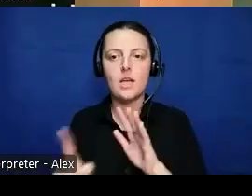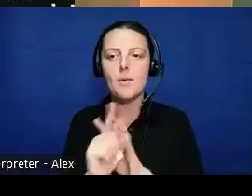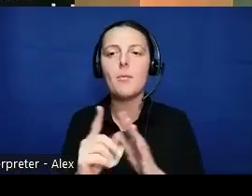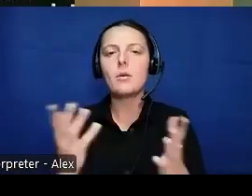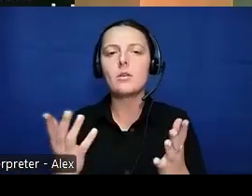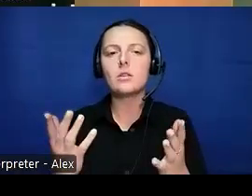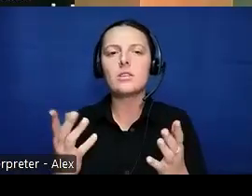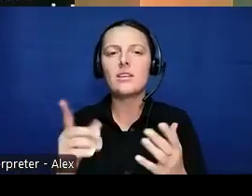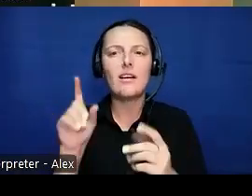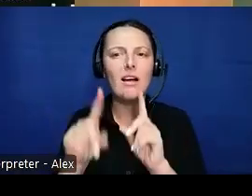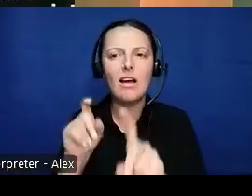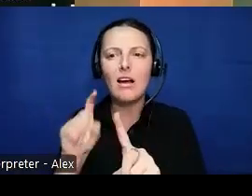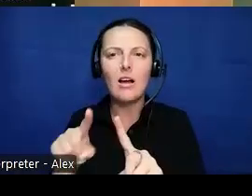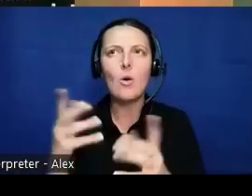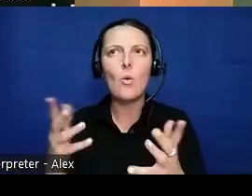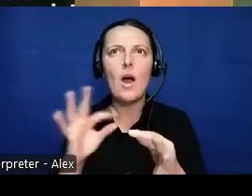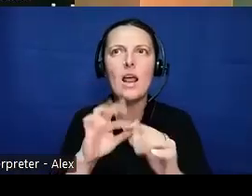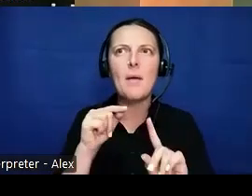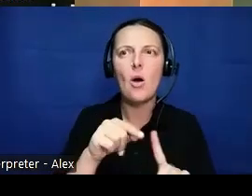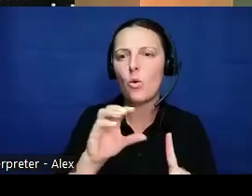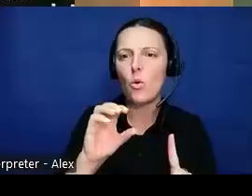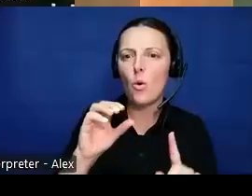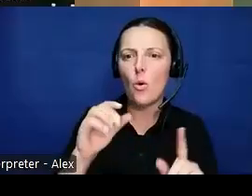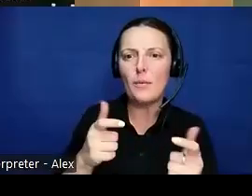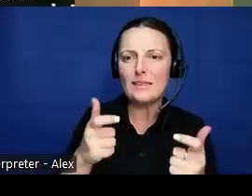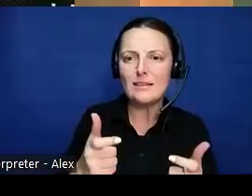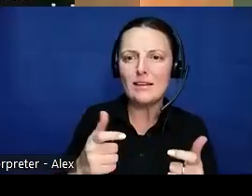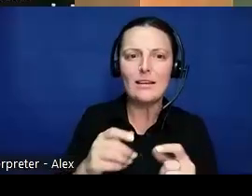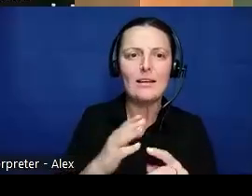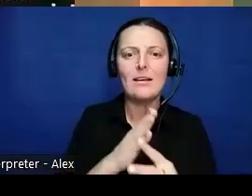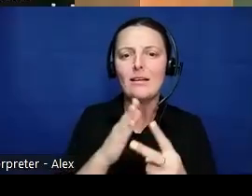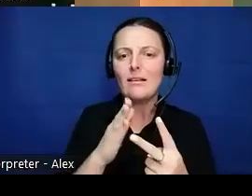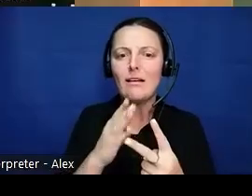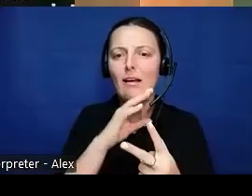aging? Right? What about all these things other medical illnesses that cause inflammation? Well,